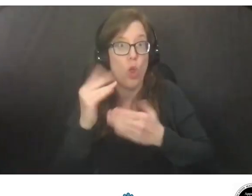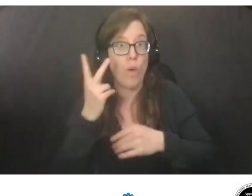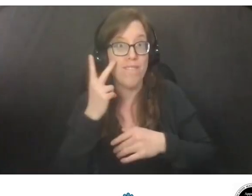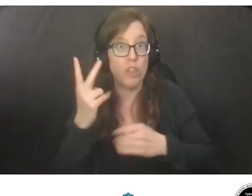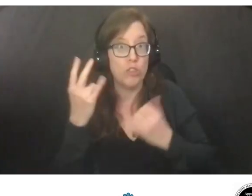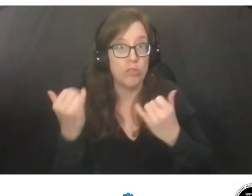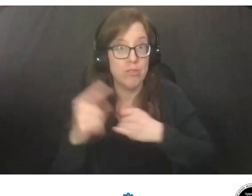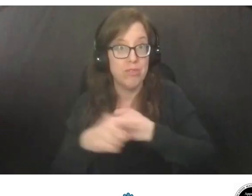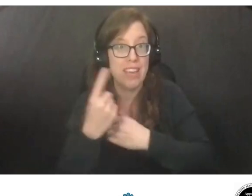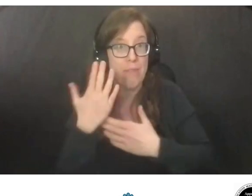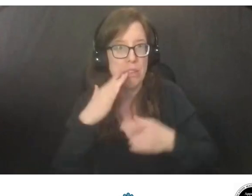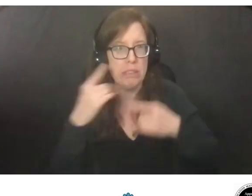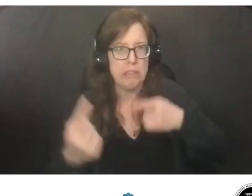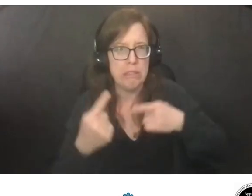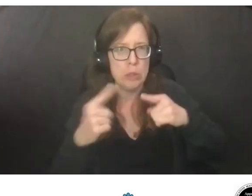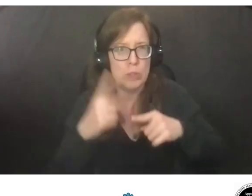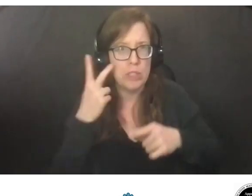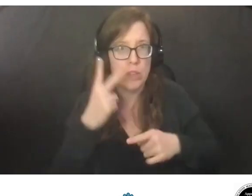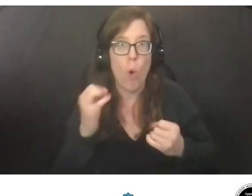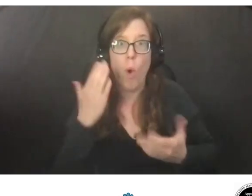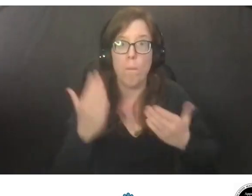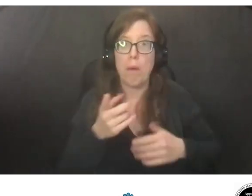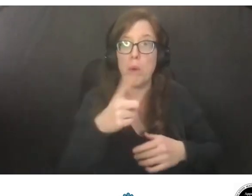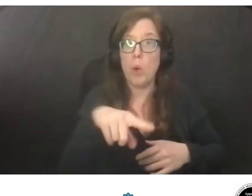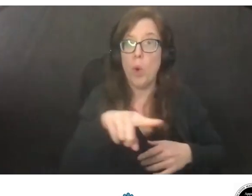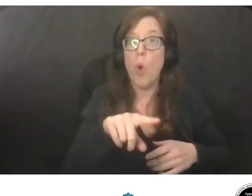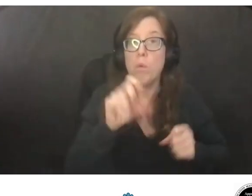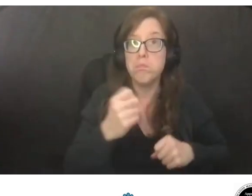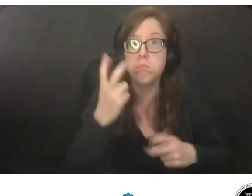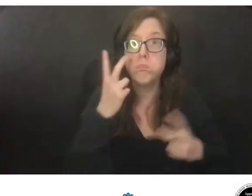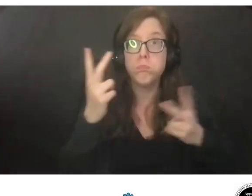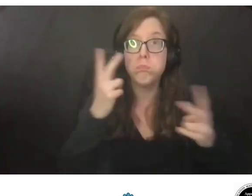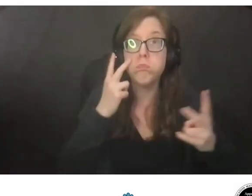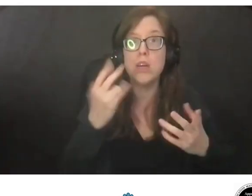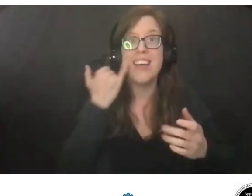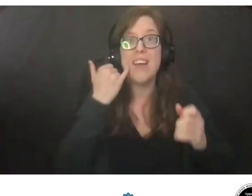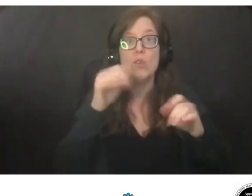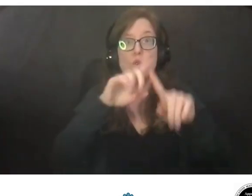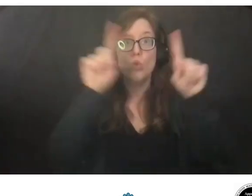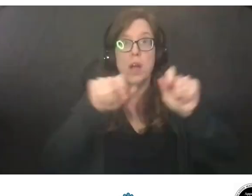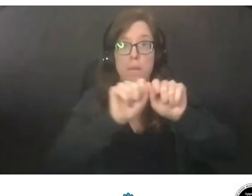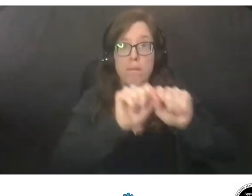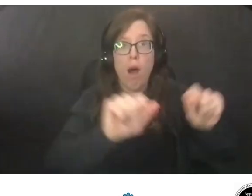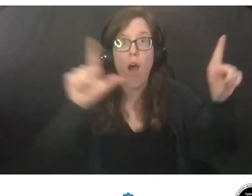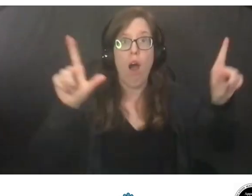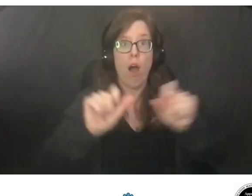be a...a challenge for you, or it may be easier for you if you're able to have a big enough screen,